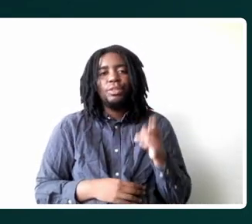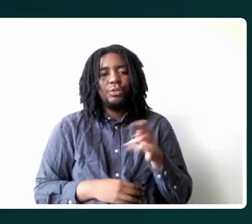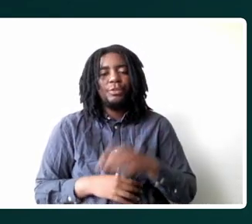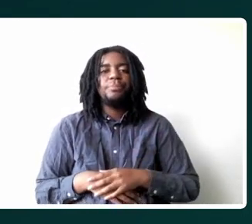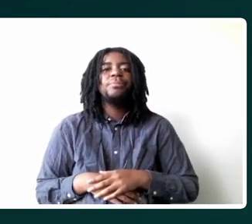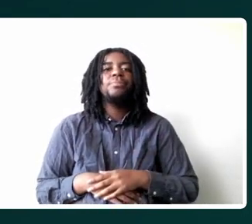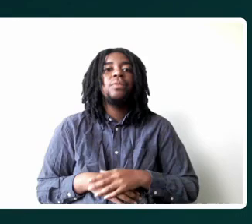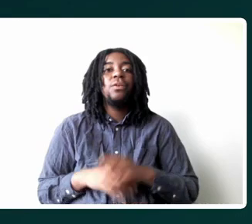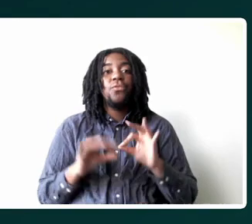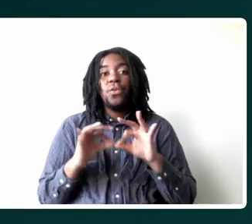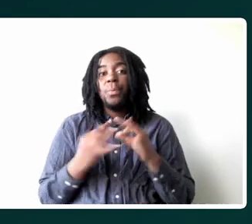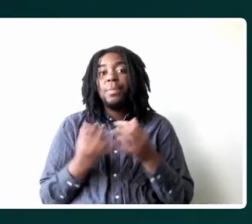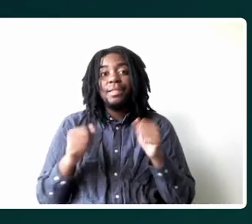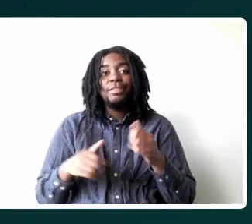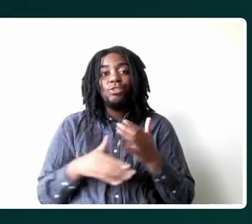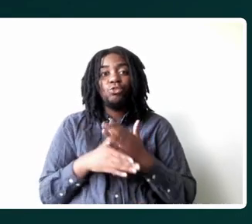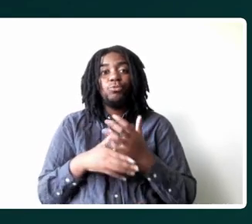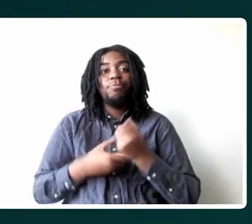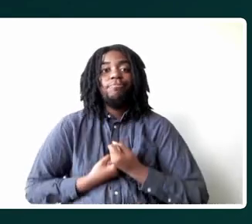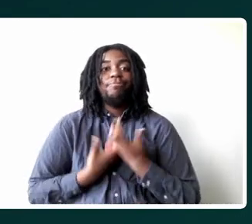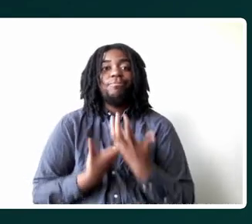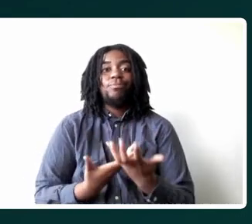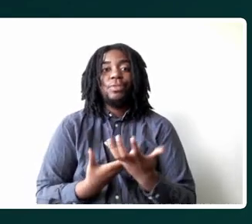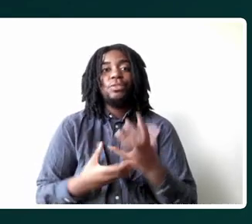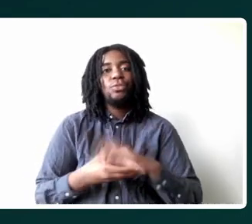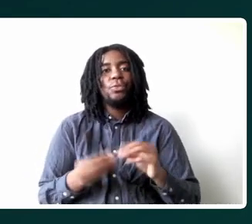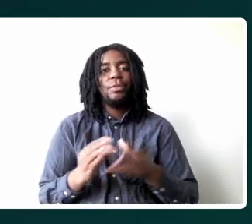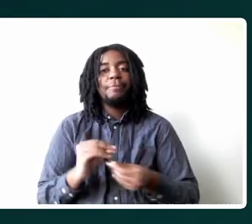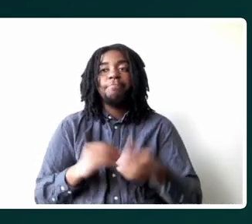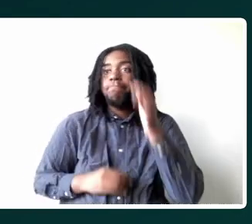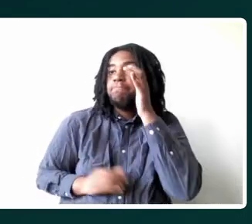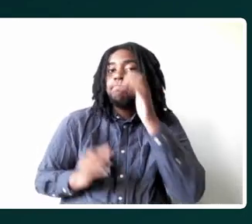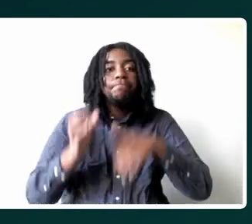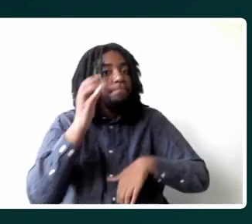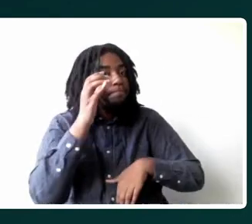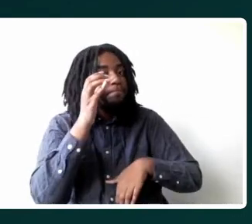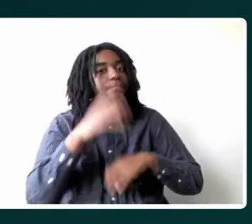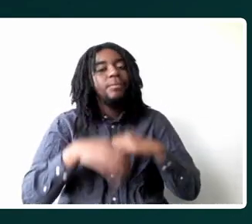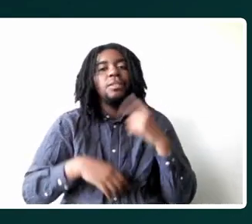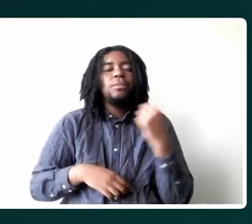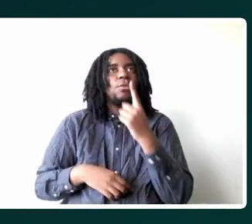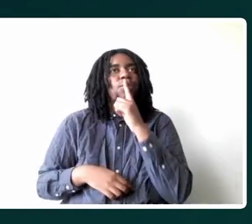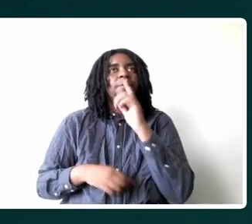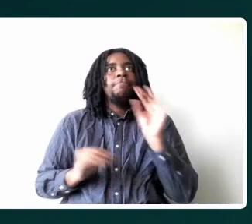to share their story and hear one another's story, something magical happens that they find